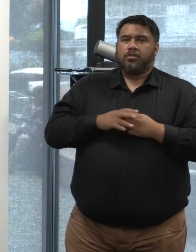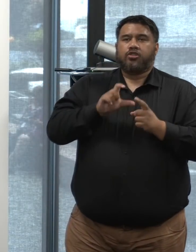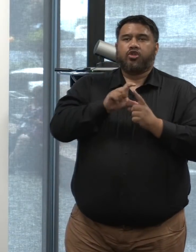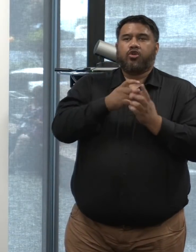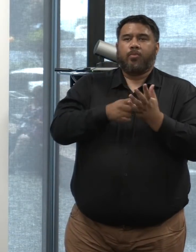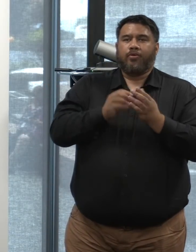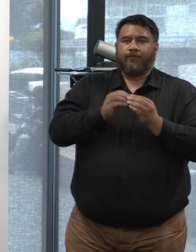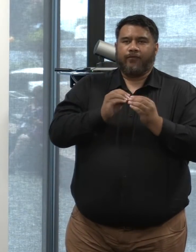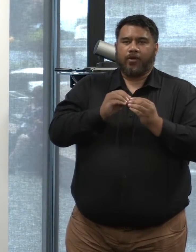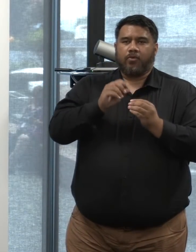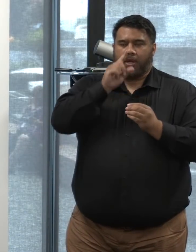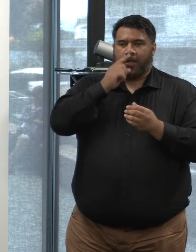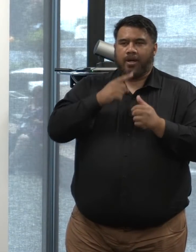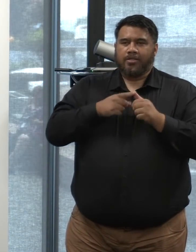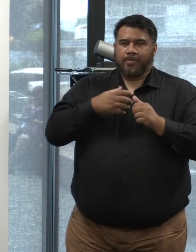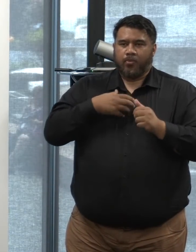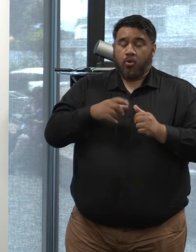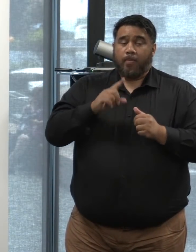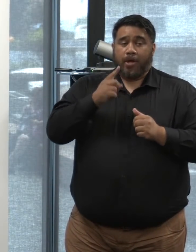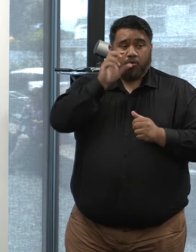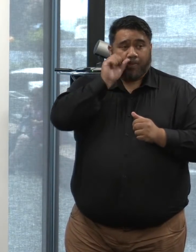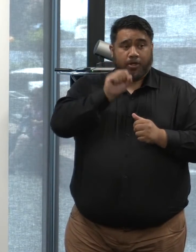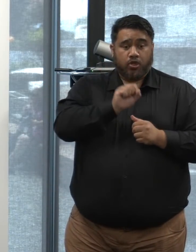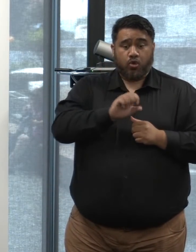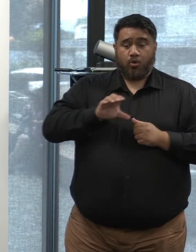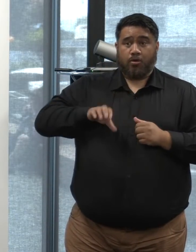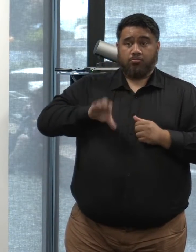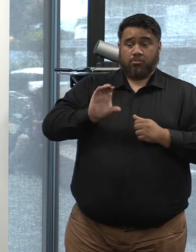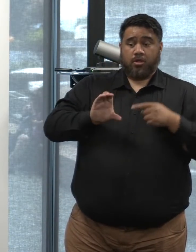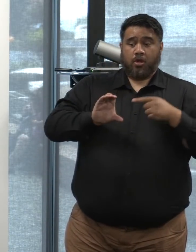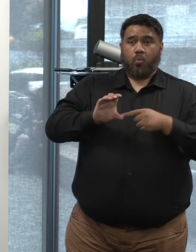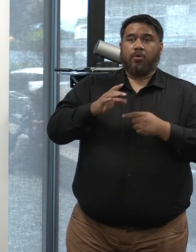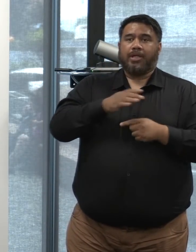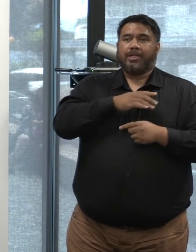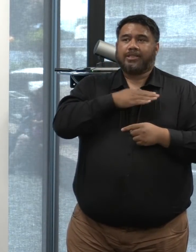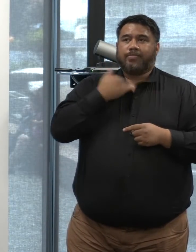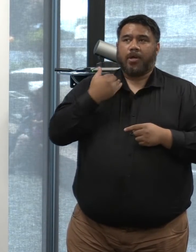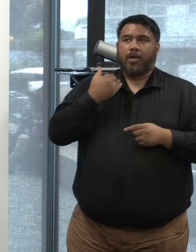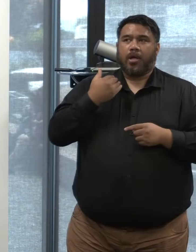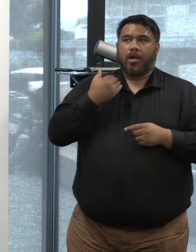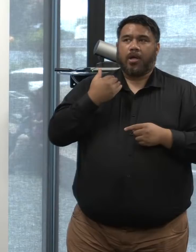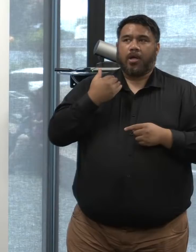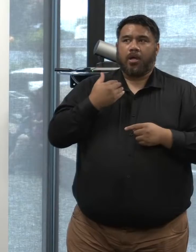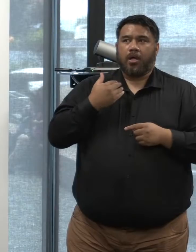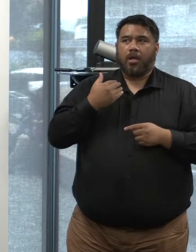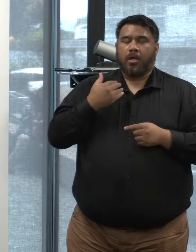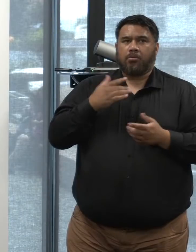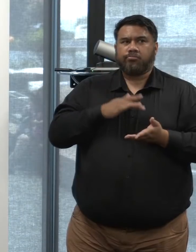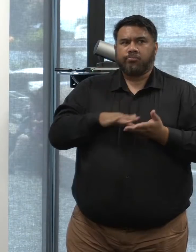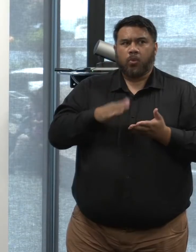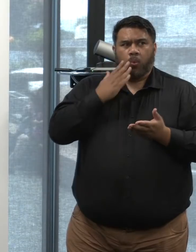Omicron outbreak ? I might let Minister Hitchens answer, at this stage